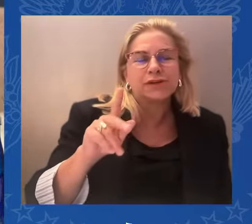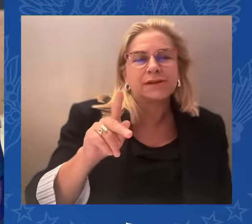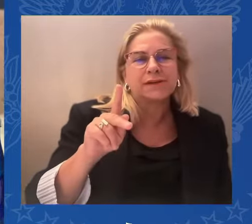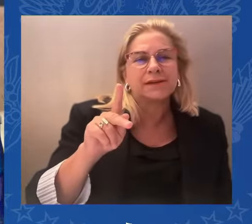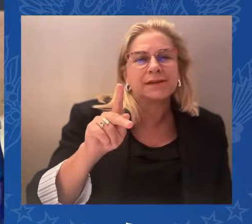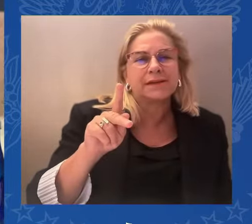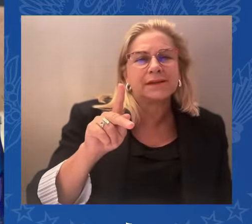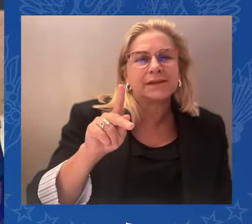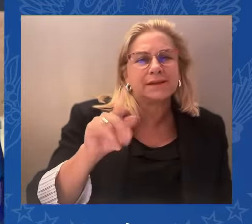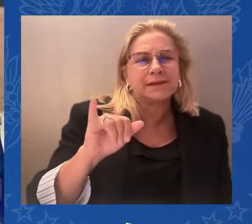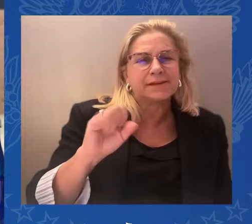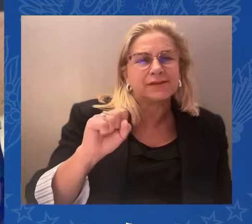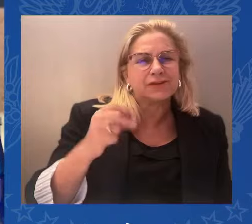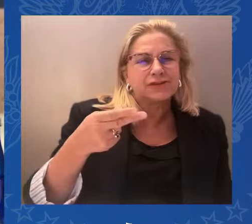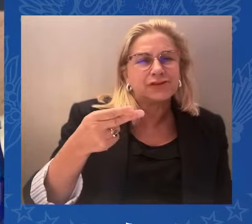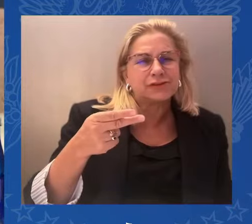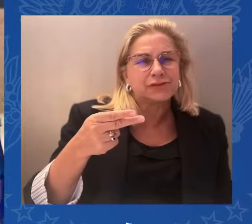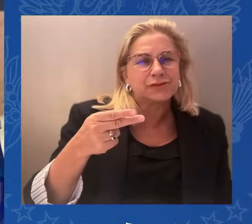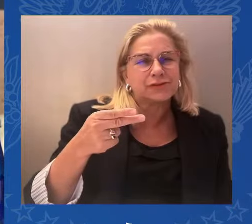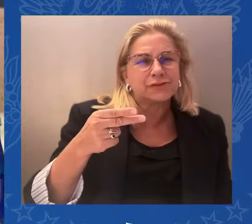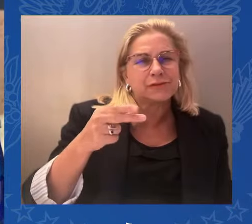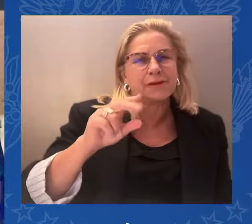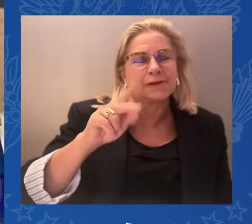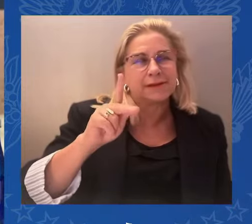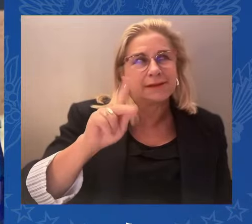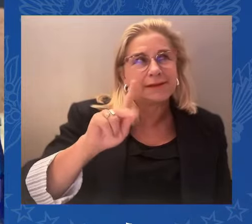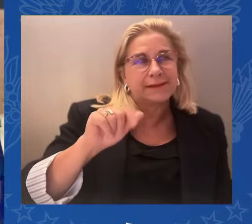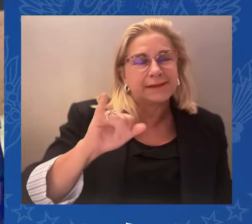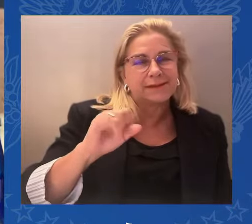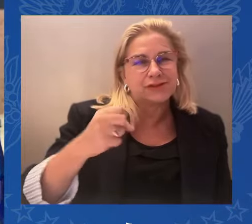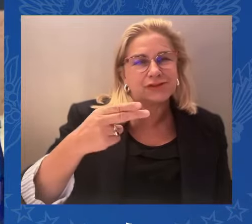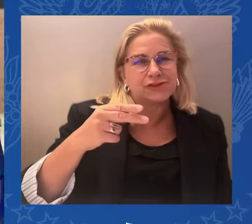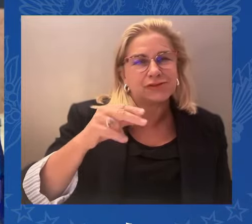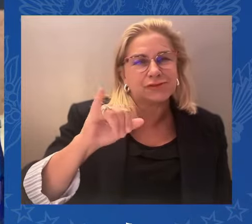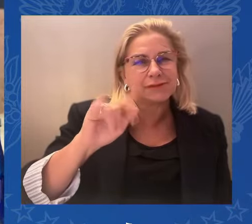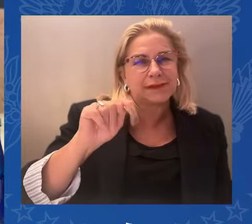It is a pleasure to get together